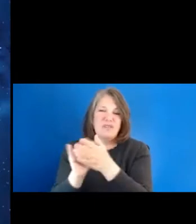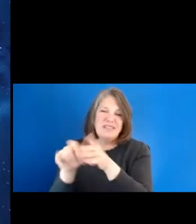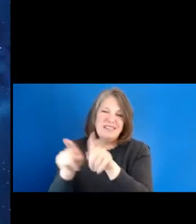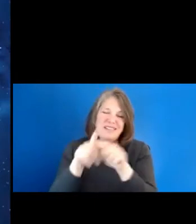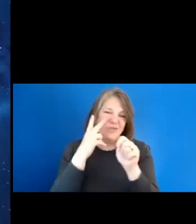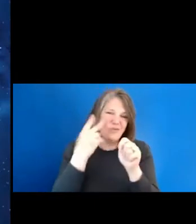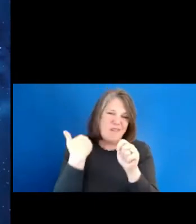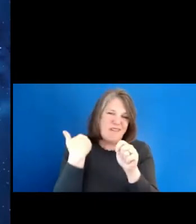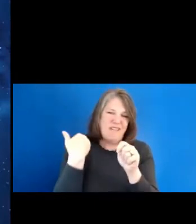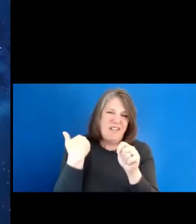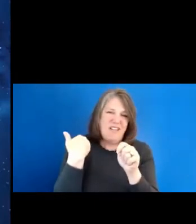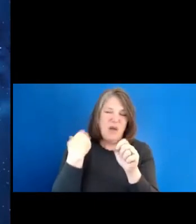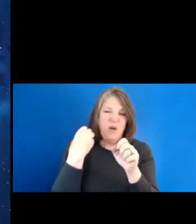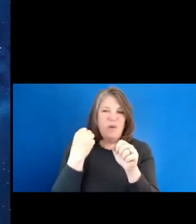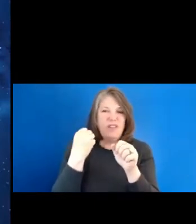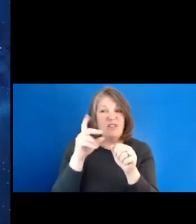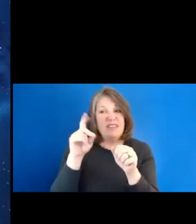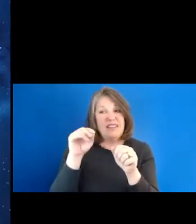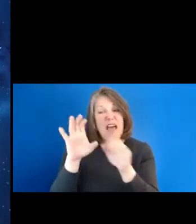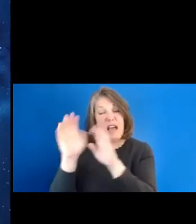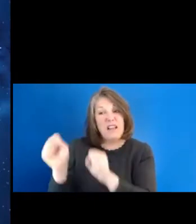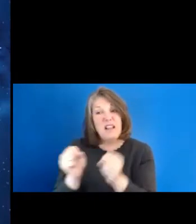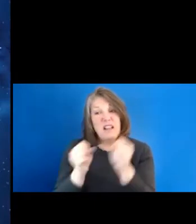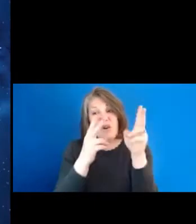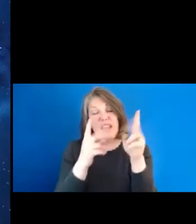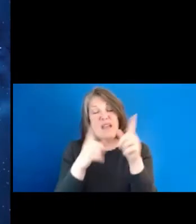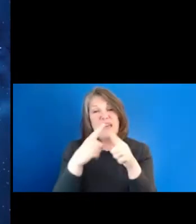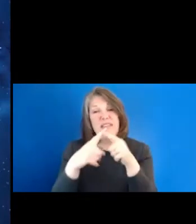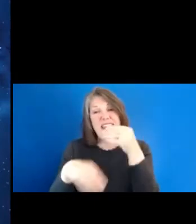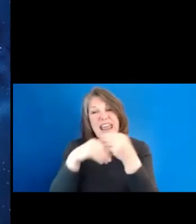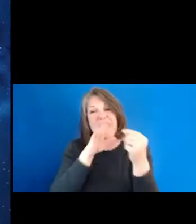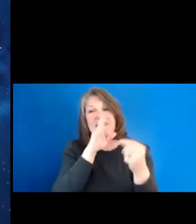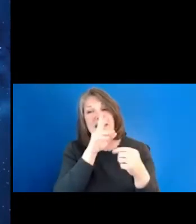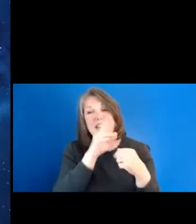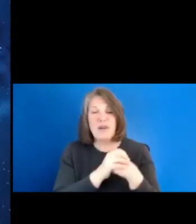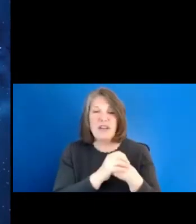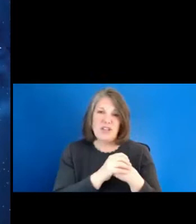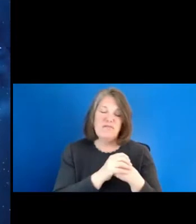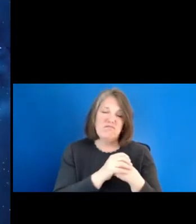with loading up a document and then maybe adding a narration to it to give it a extra